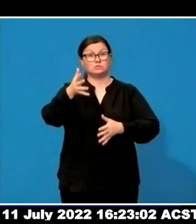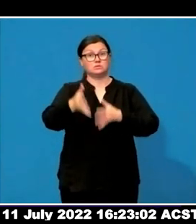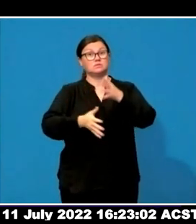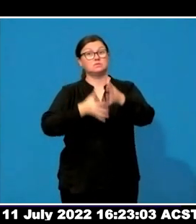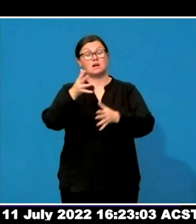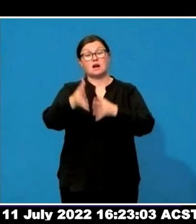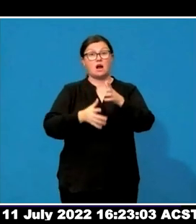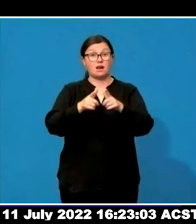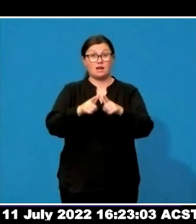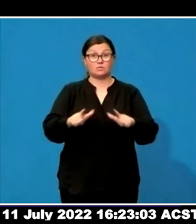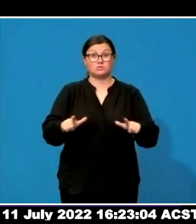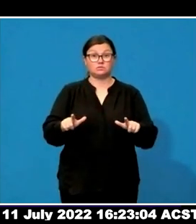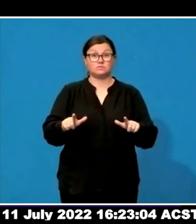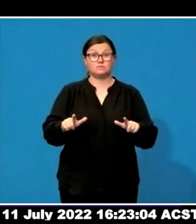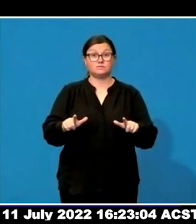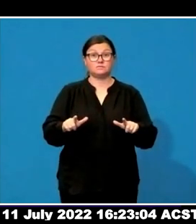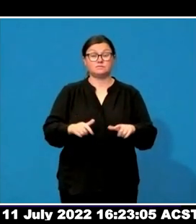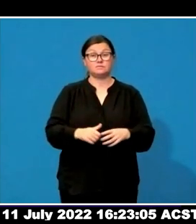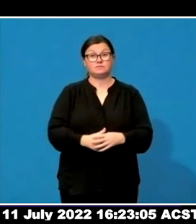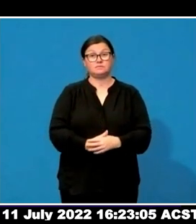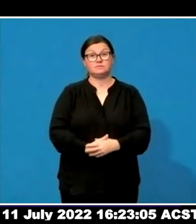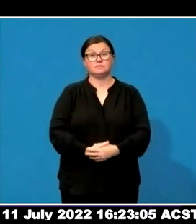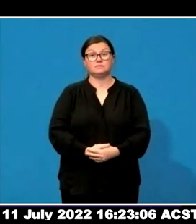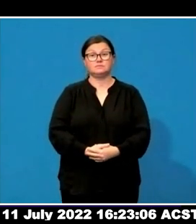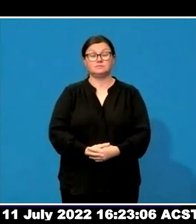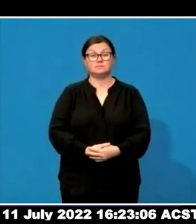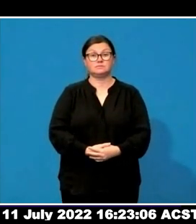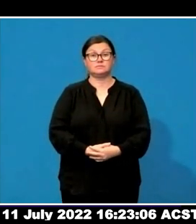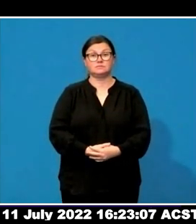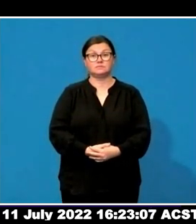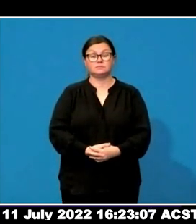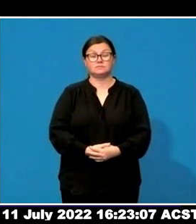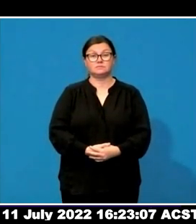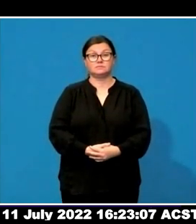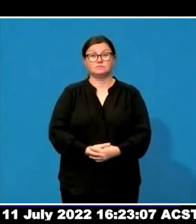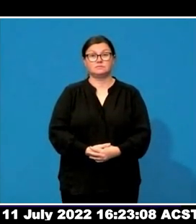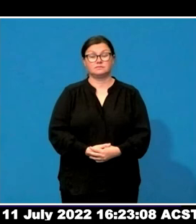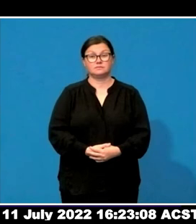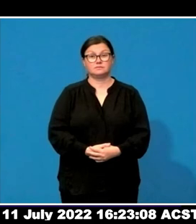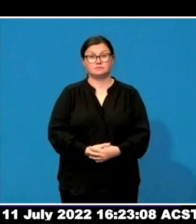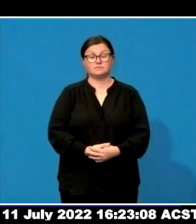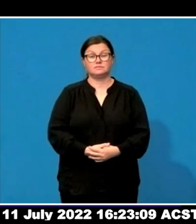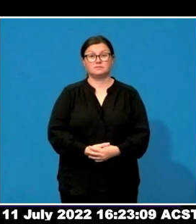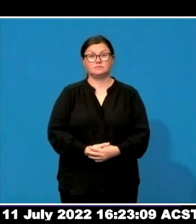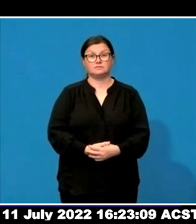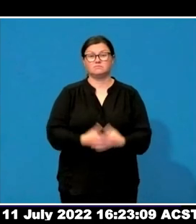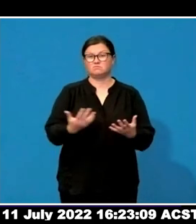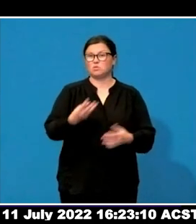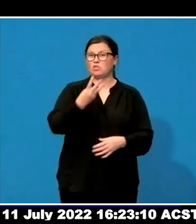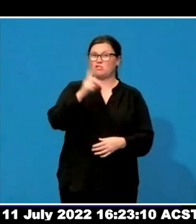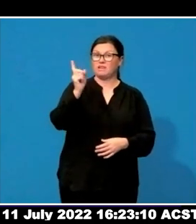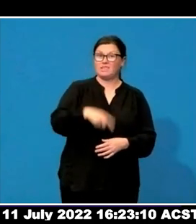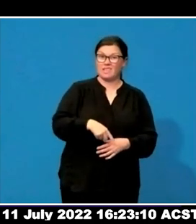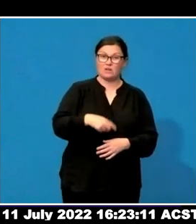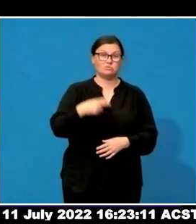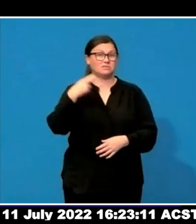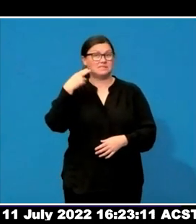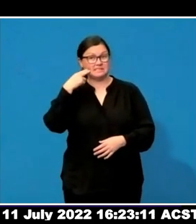of communication are through a First Nations sign language as distinct from Auslan, I'm